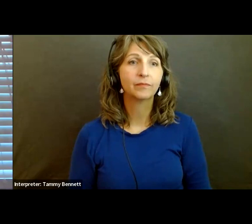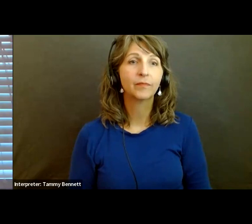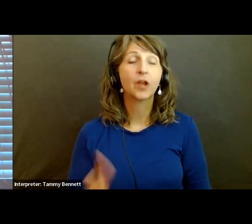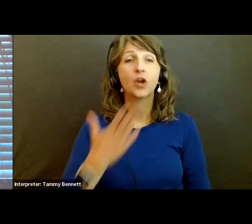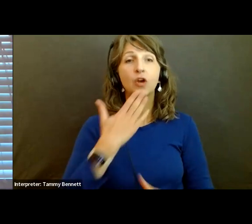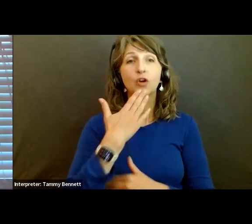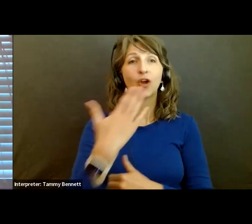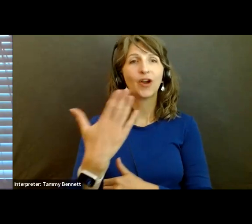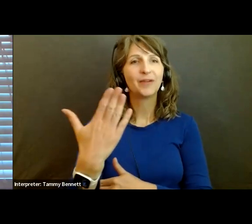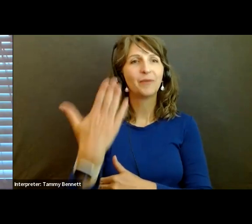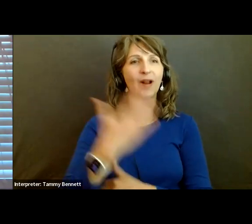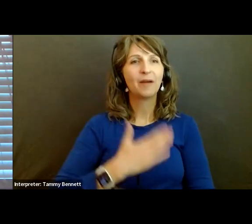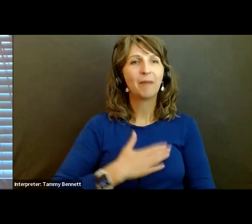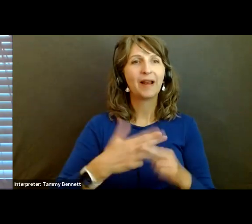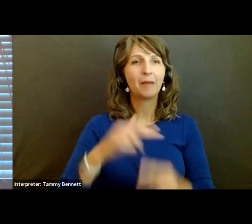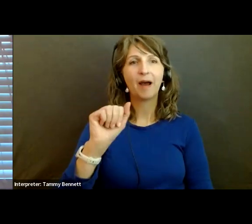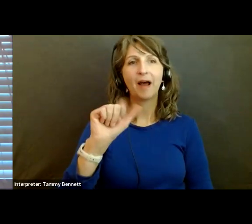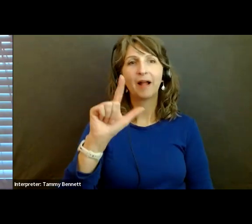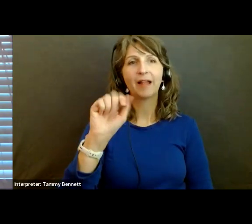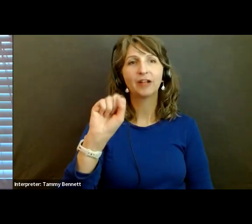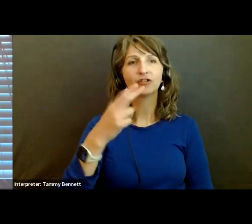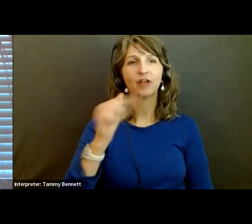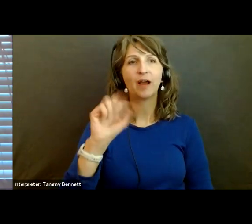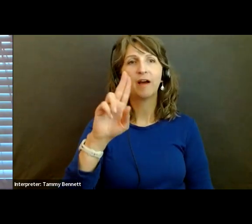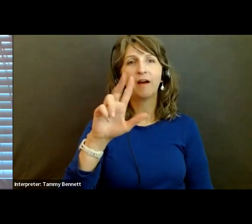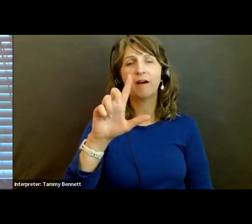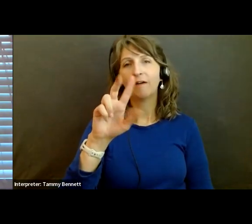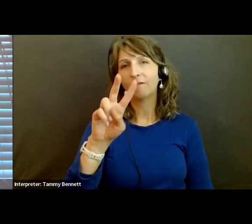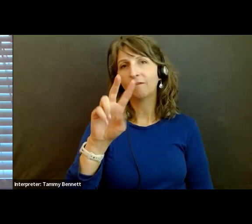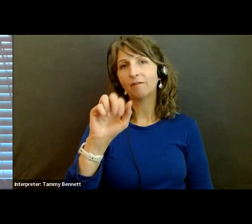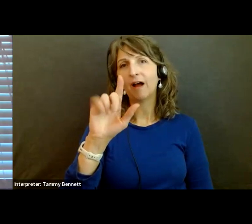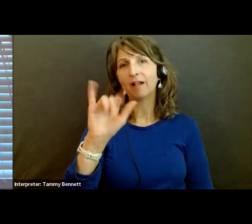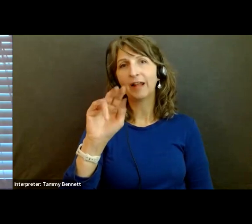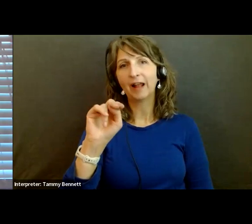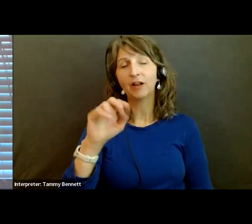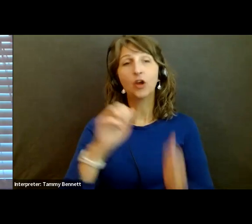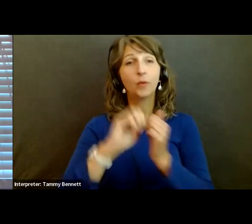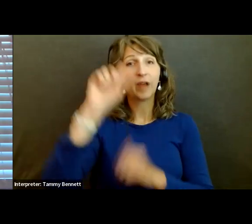Good morning. My name is Alicia, with the Governor's Office of Disability Affairs.